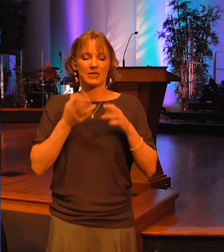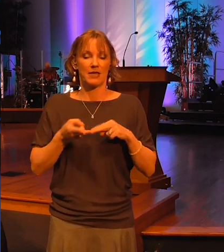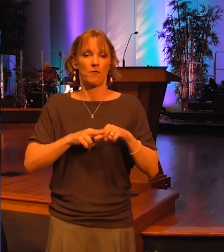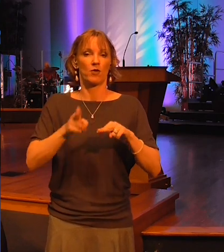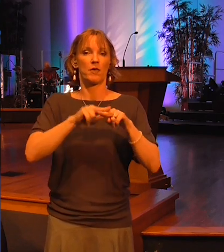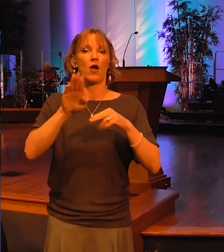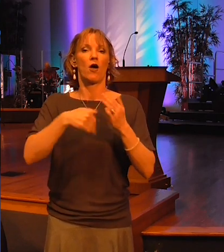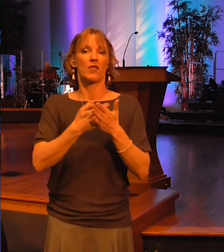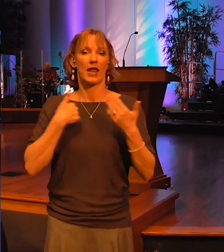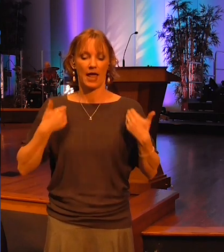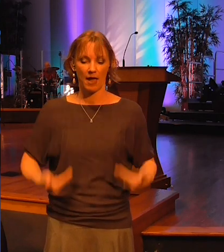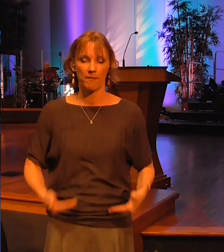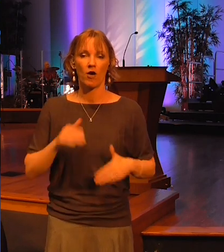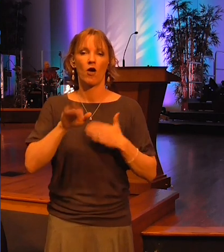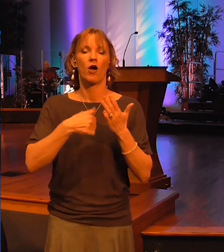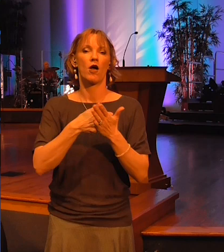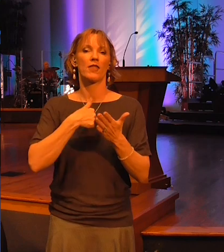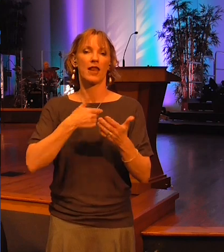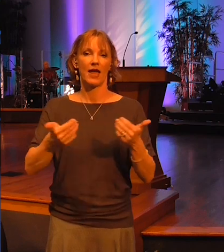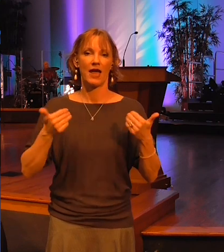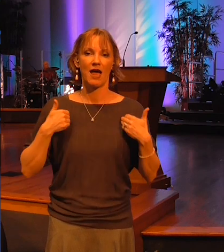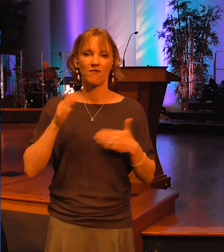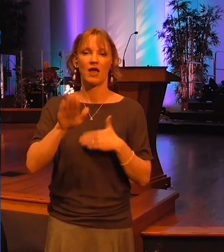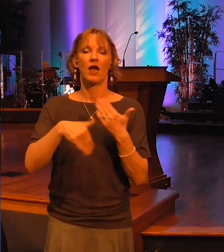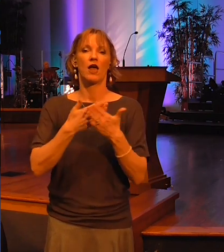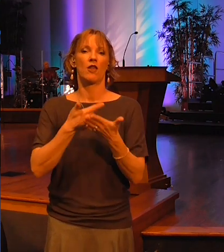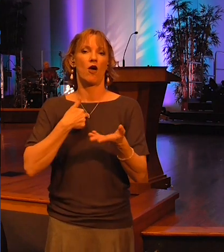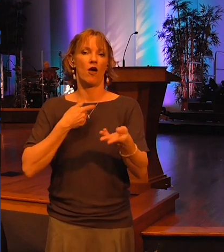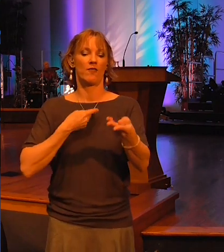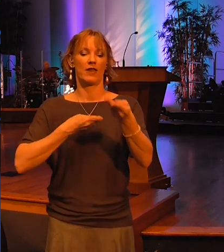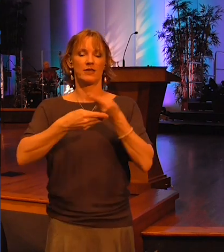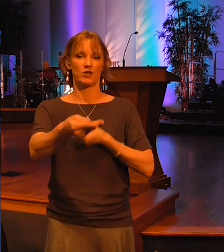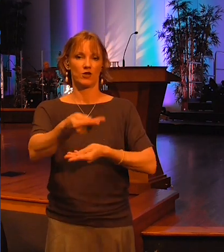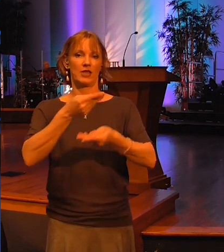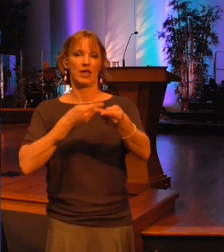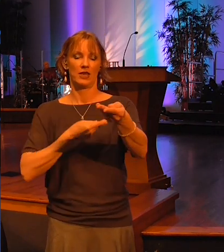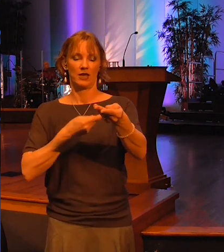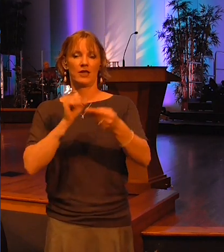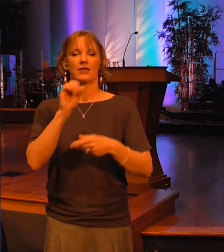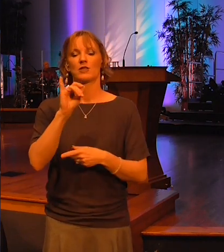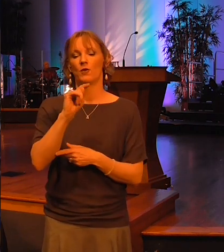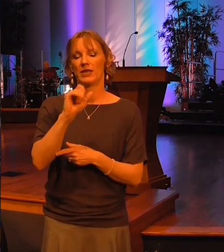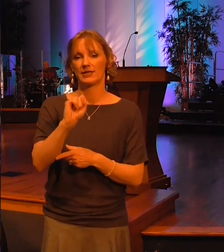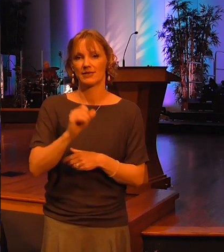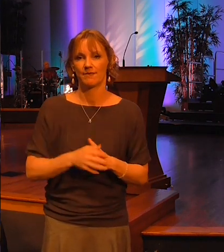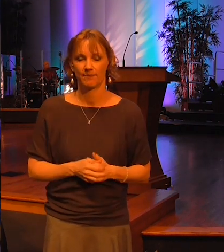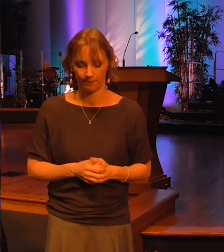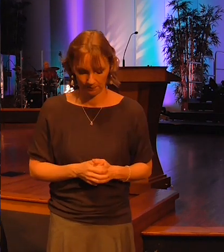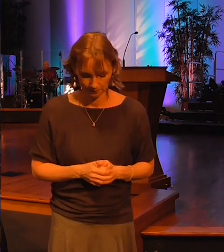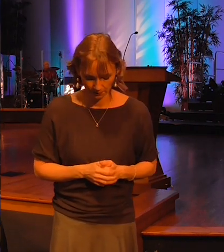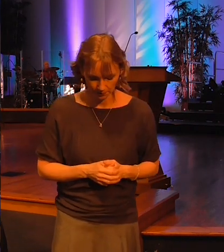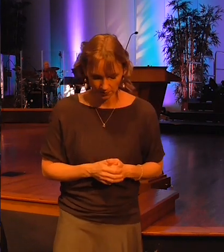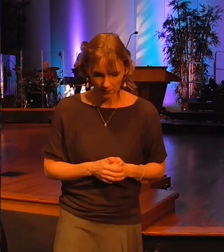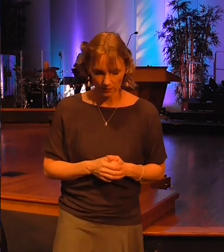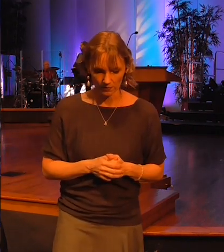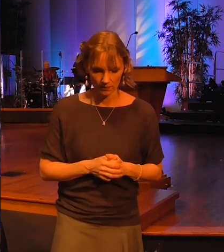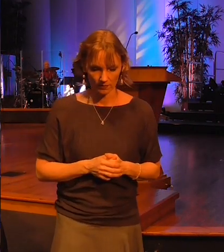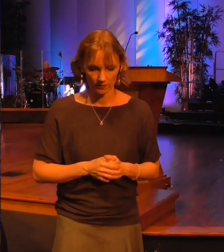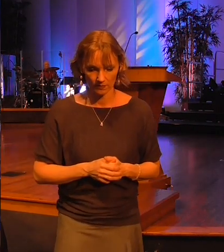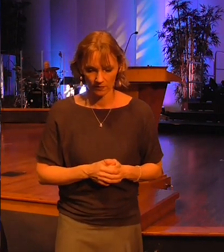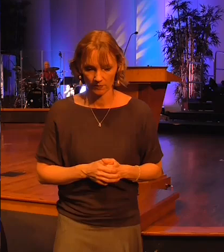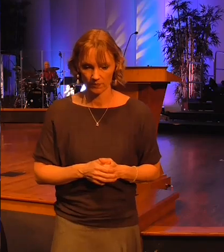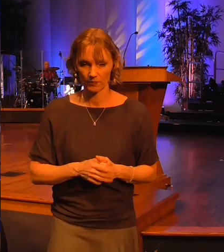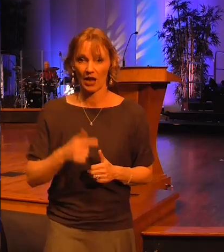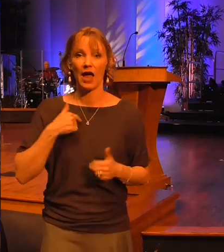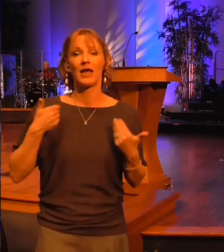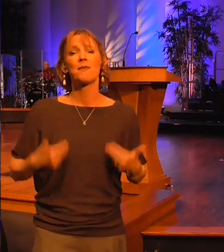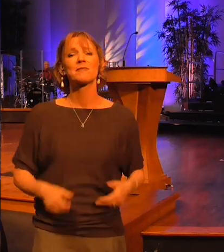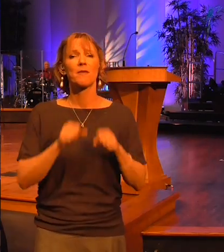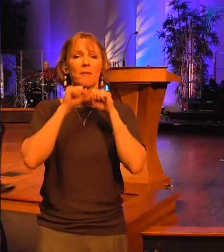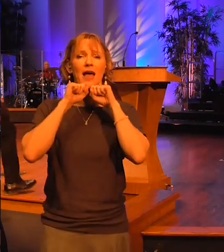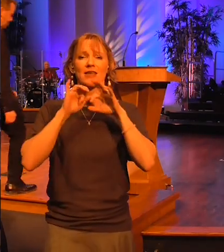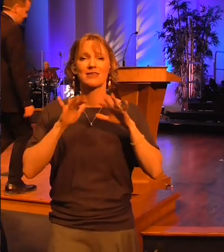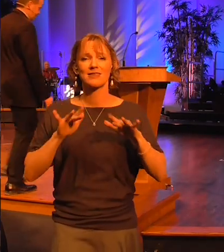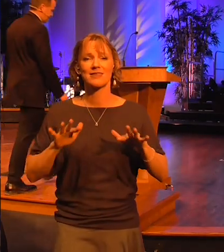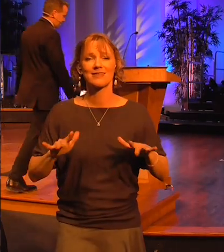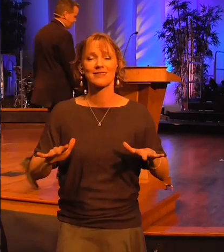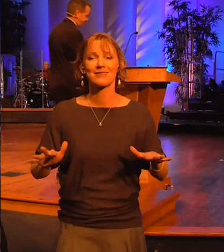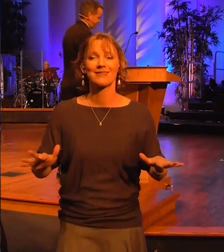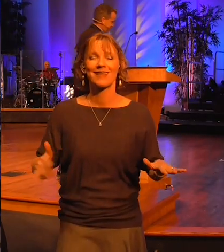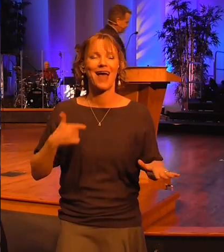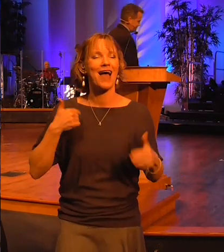all that I am all that I have and all that I circulate and so it is i am so blessed i am